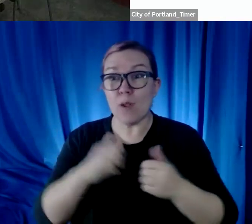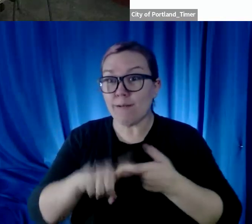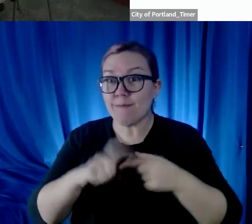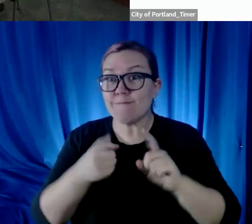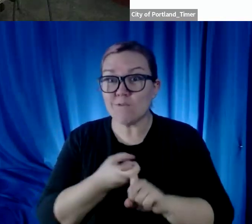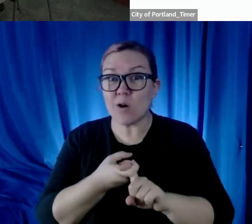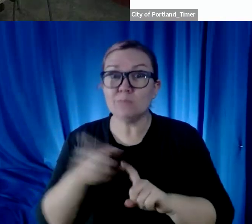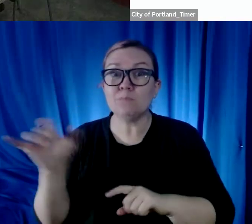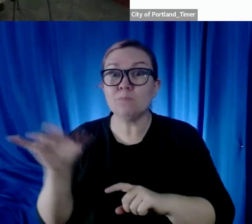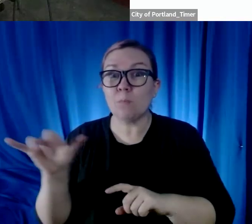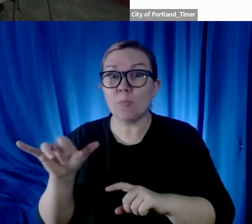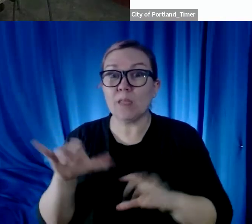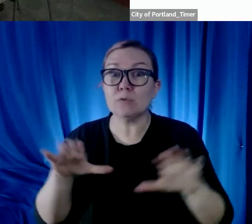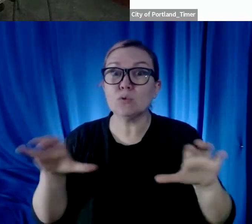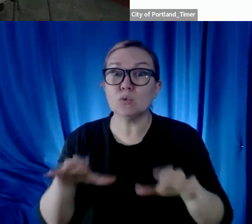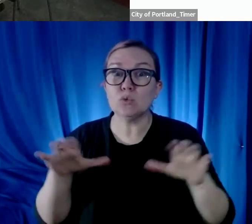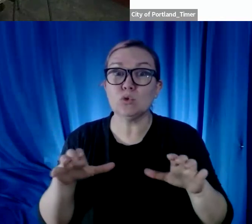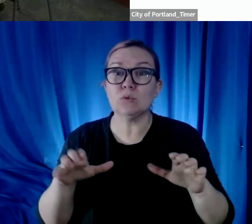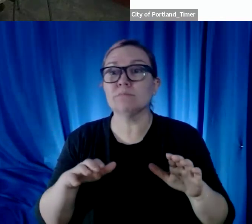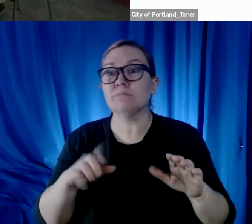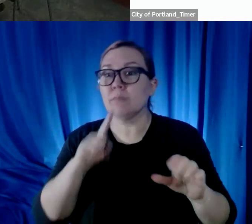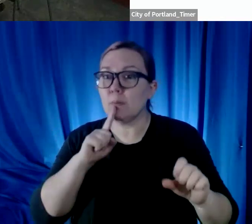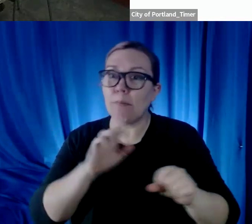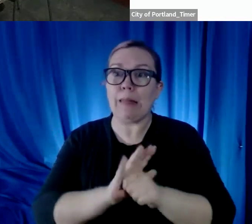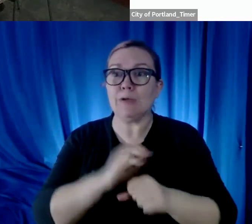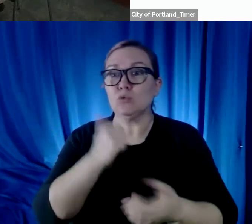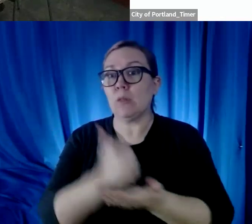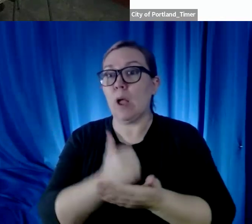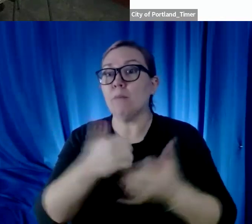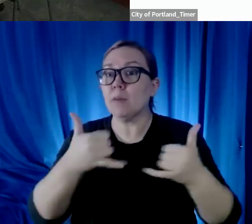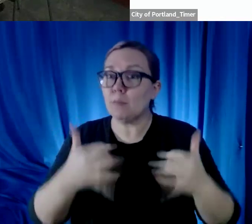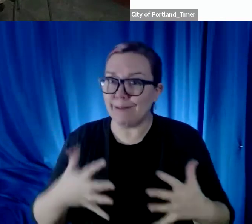You also get to do a pledge which helps the players and the parents before the game.